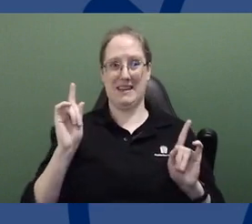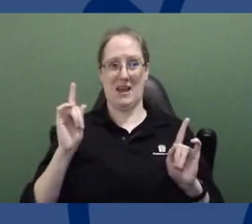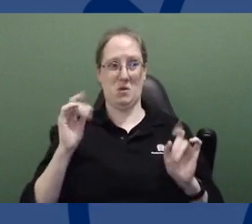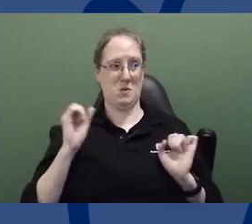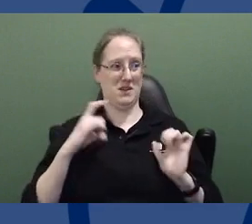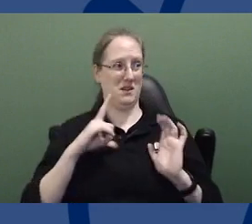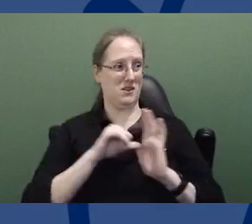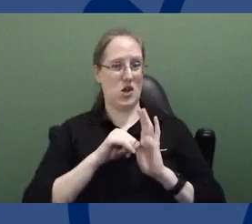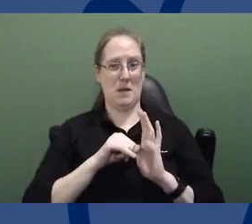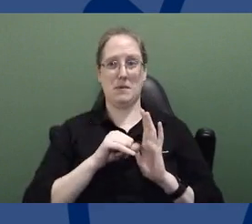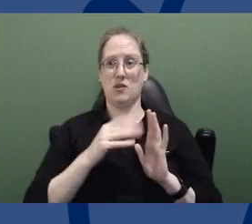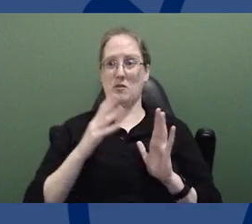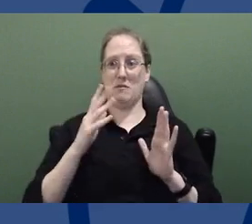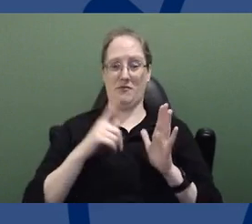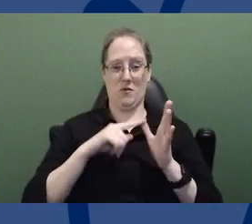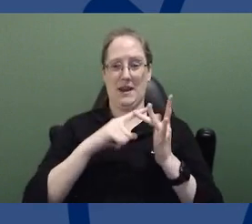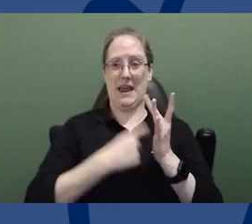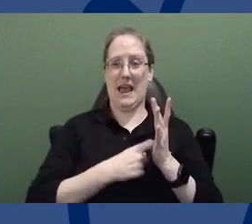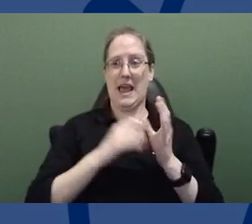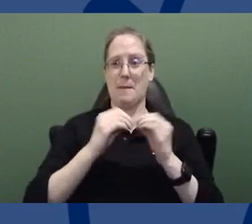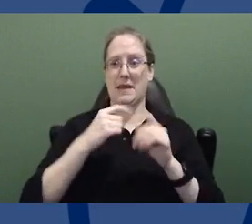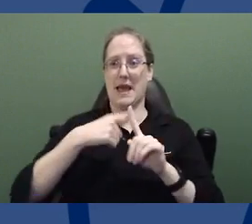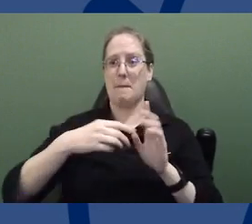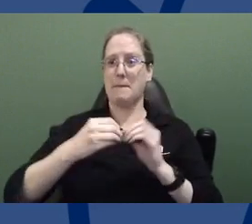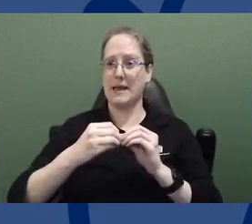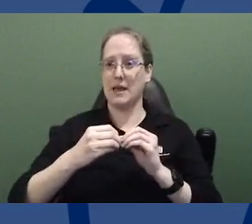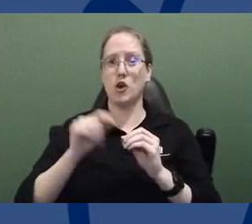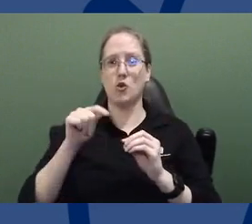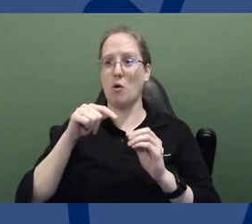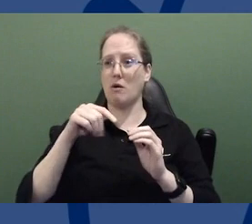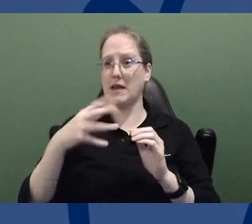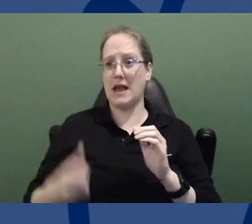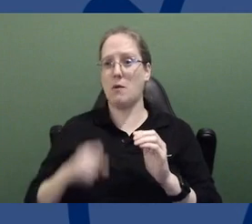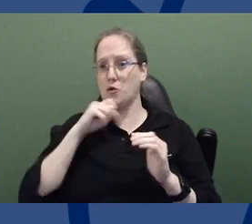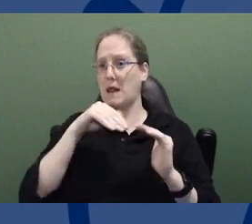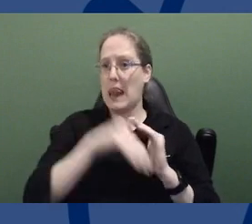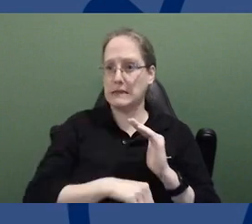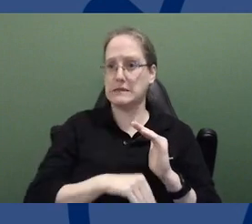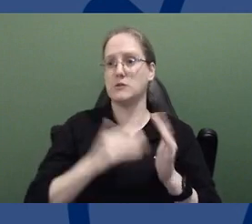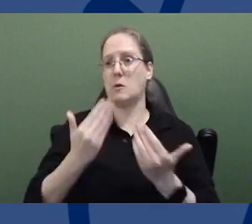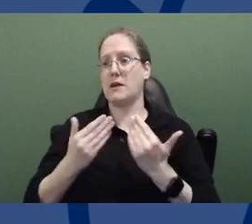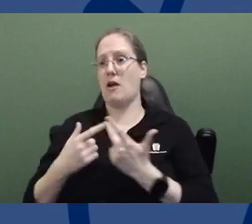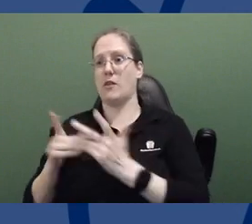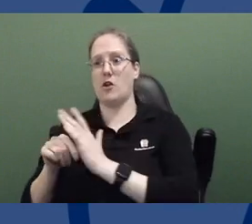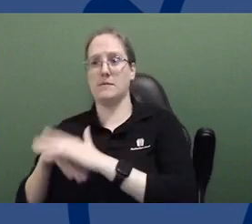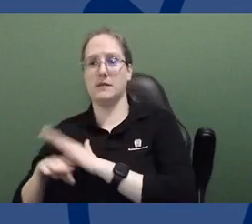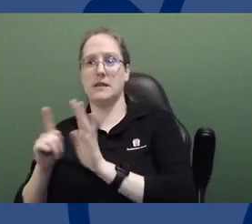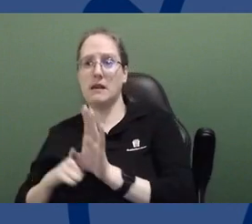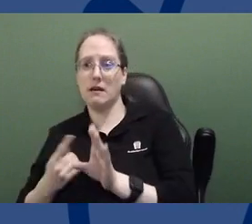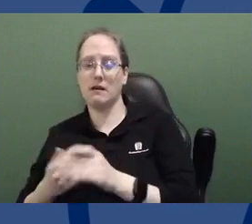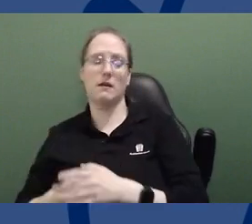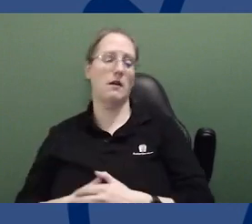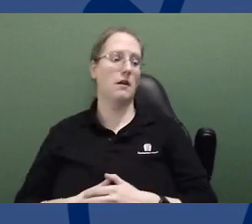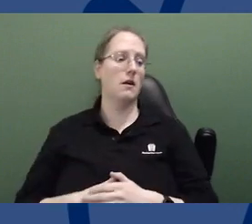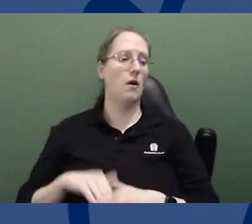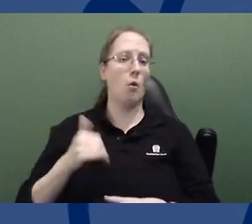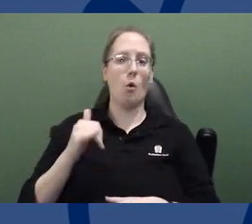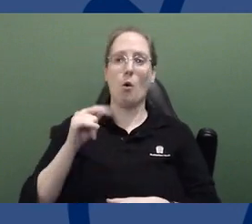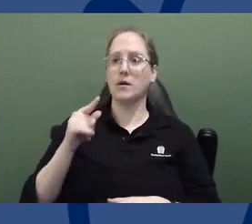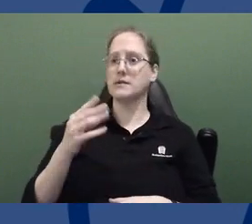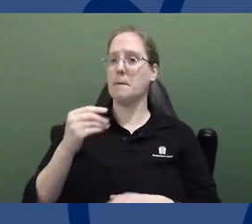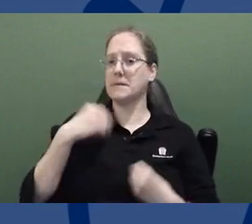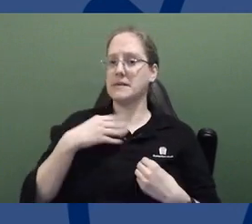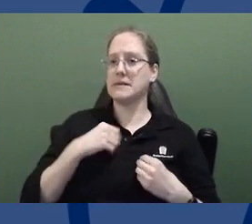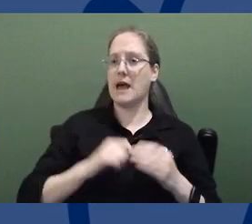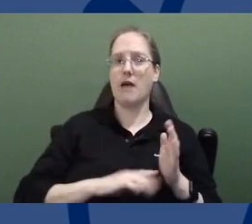Or it may be that businesses have a lot of idiosyncratic revenue that comes and goes.